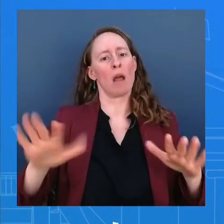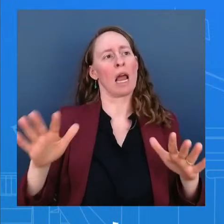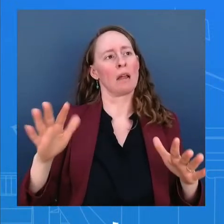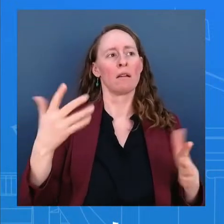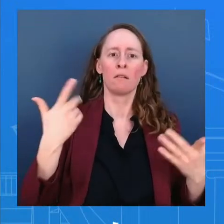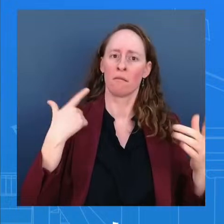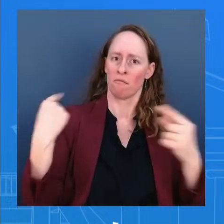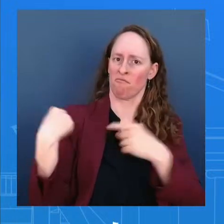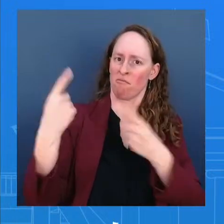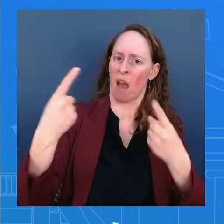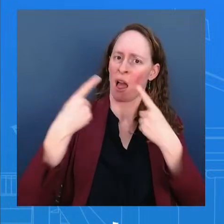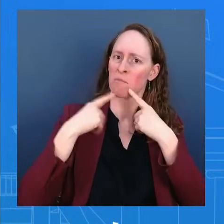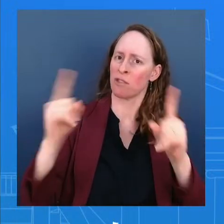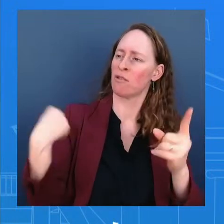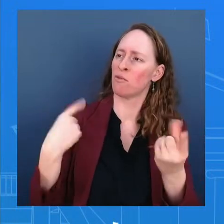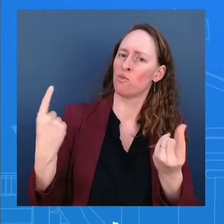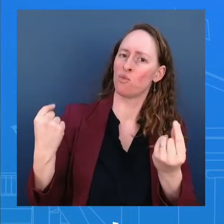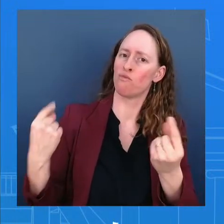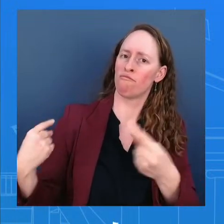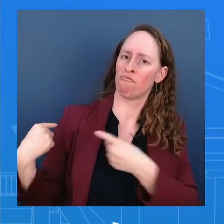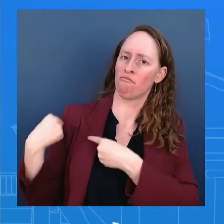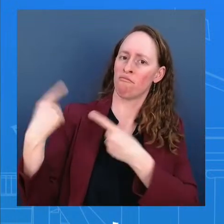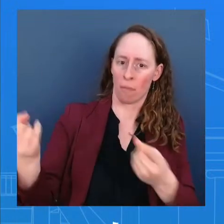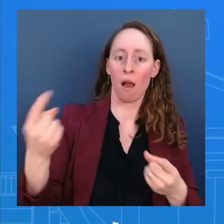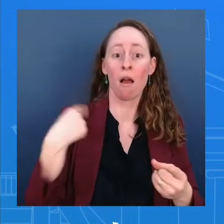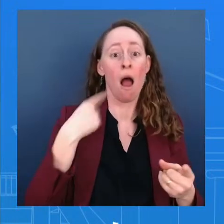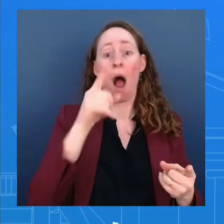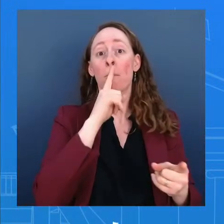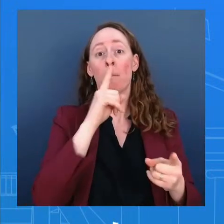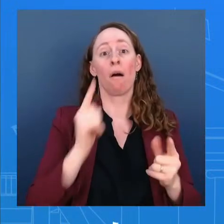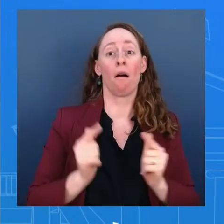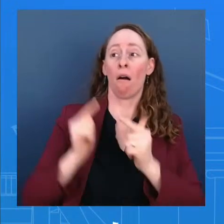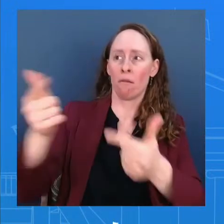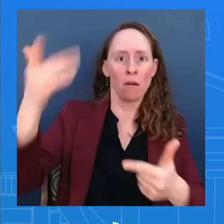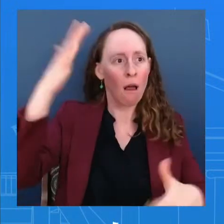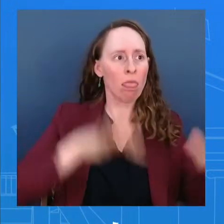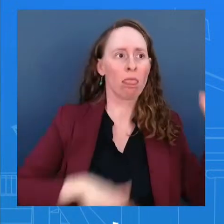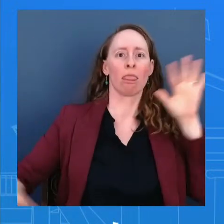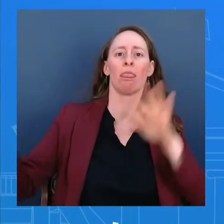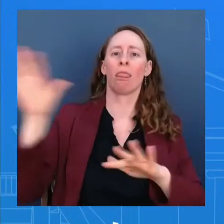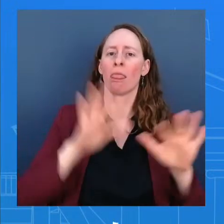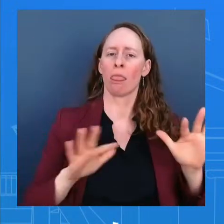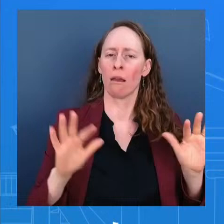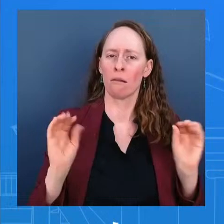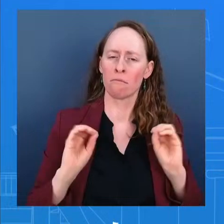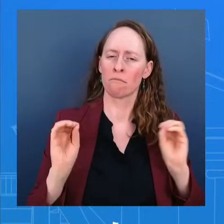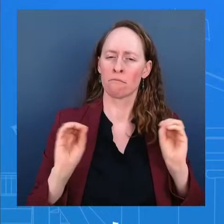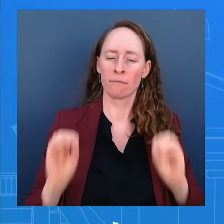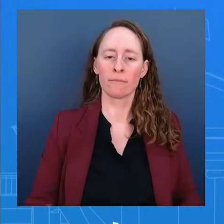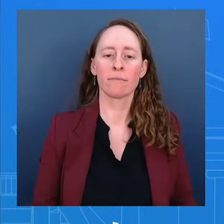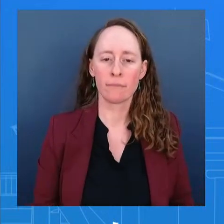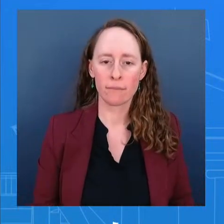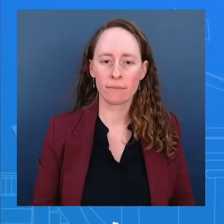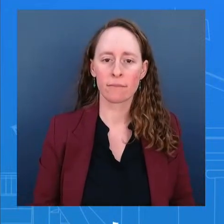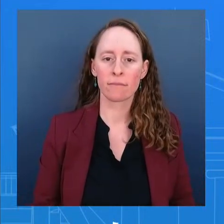so that they aren’t surprised by any of them. That also goes for the AI diffusion rule. Again, not coordinated -- and I’m not --